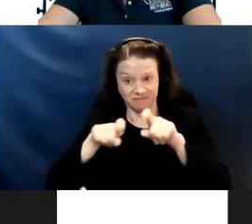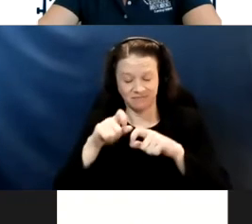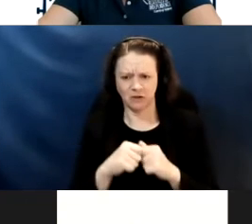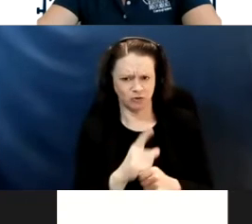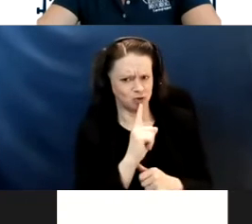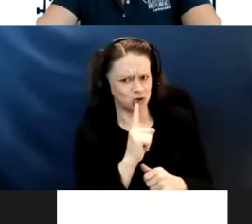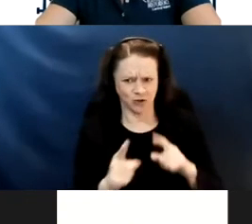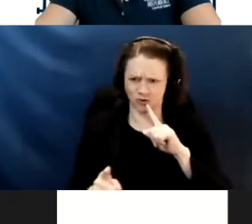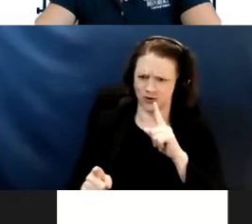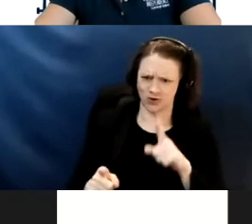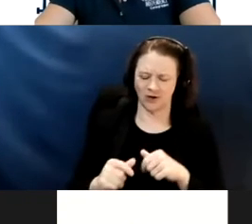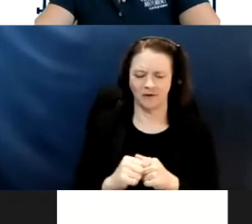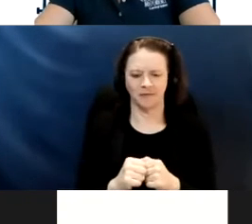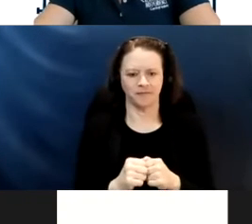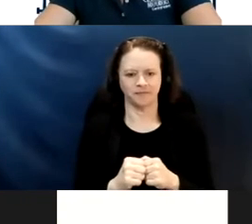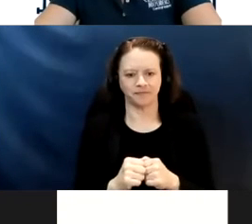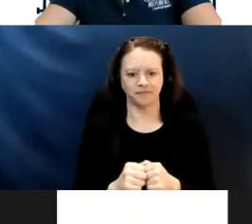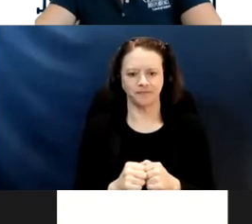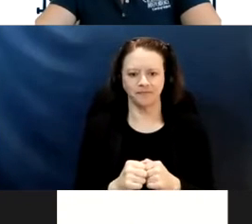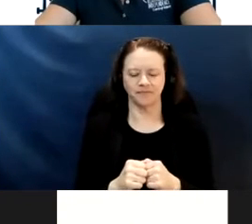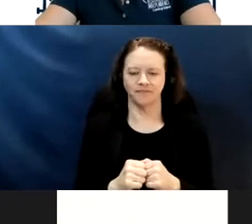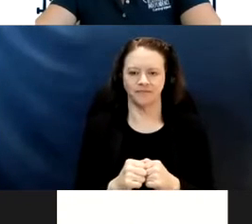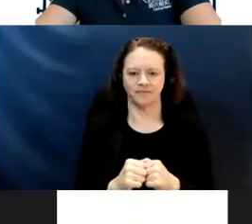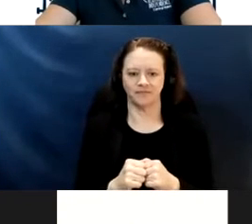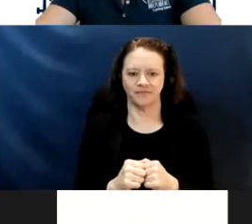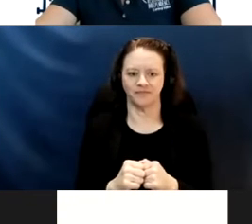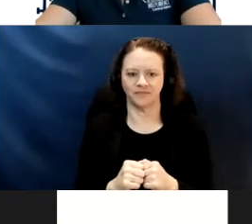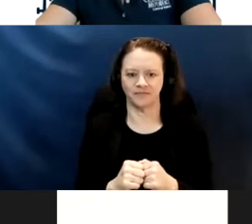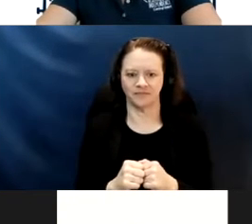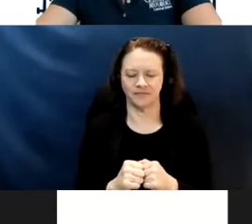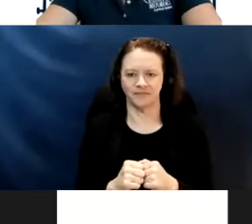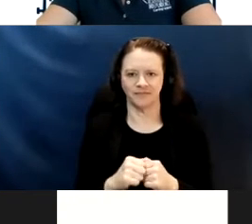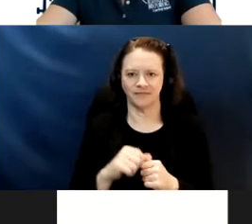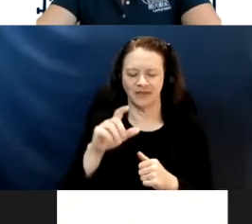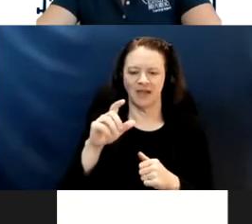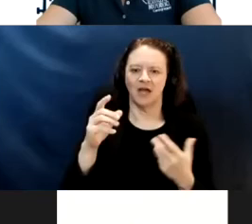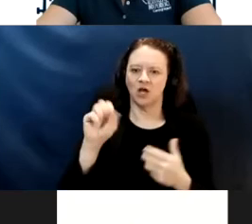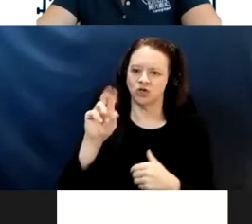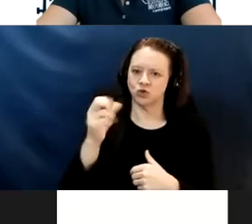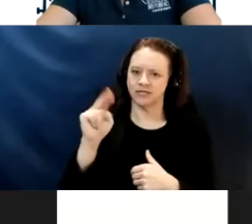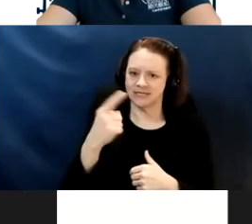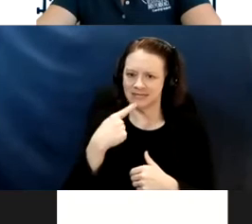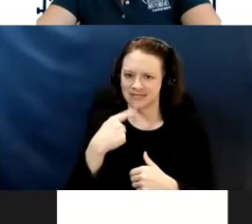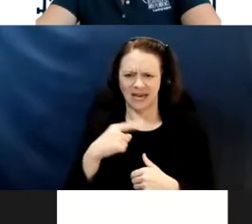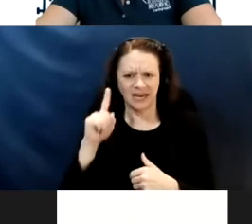Sure, sure. [Susan] So I hear the same thing that you've probably been hearing,